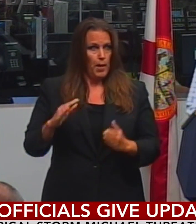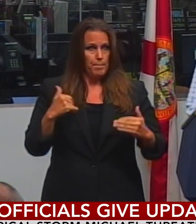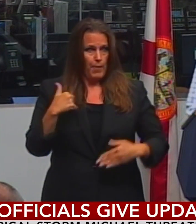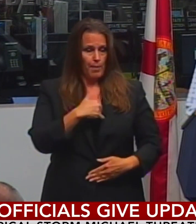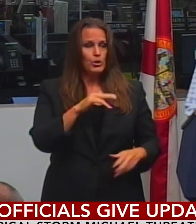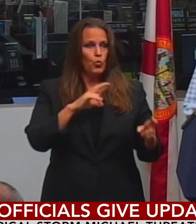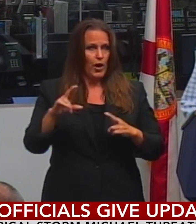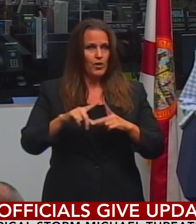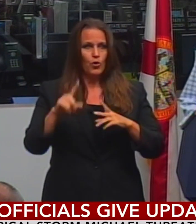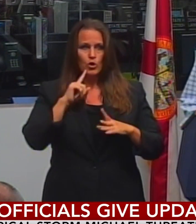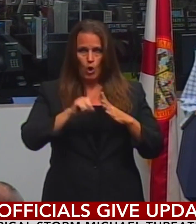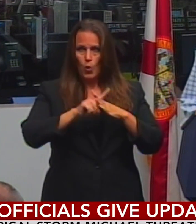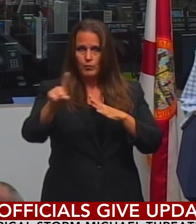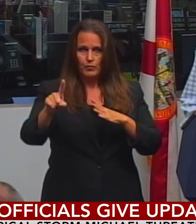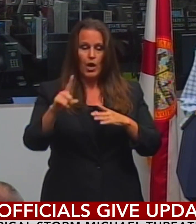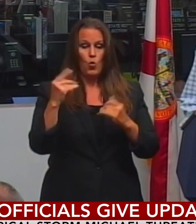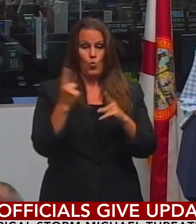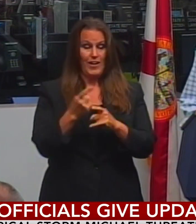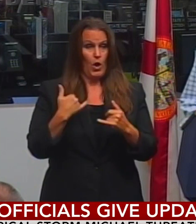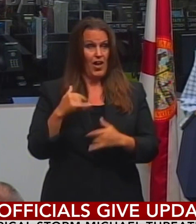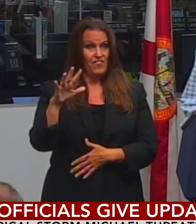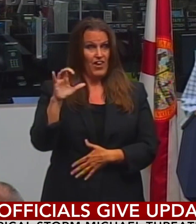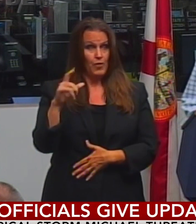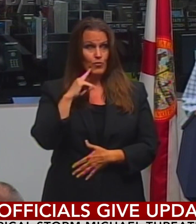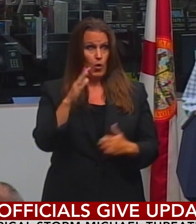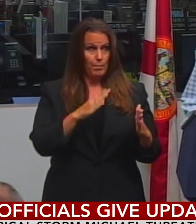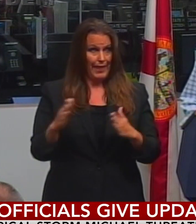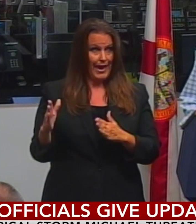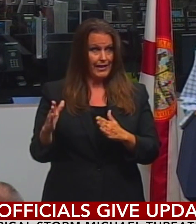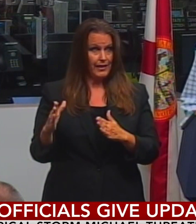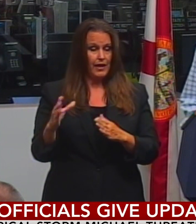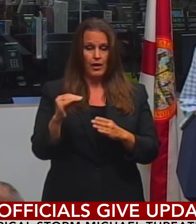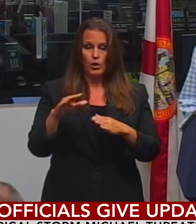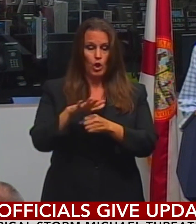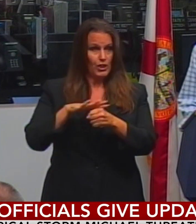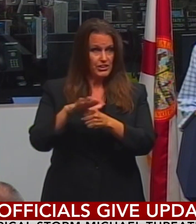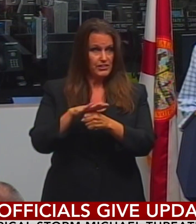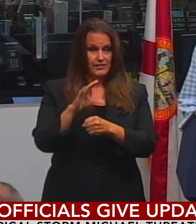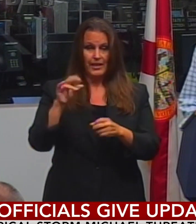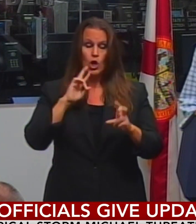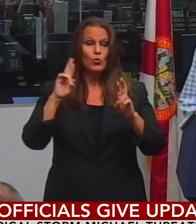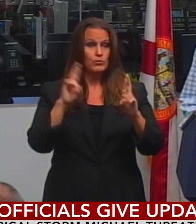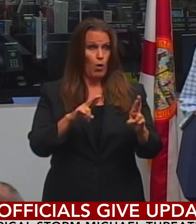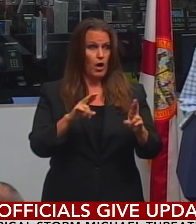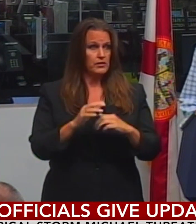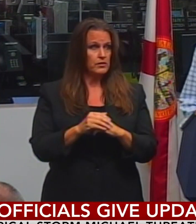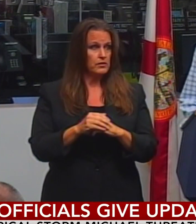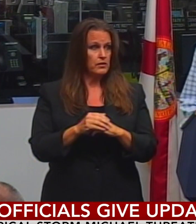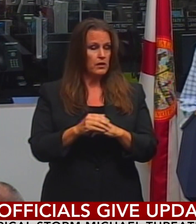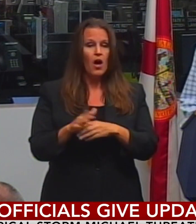5,500 GUARD MEMBERS AVAILABLE FOR DEPLOYMENT. RIGHT NOW I'M ACTIVATING 500